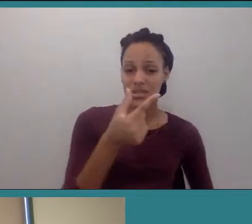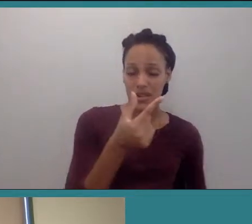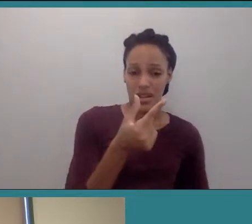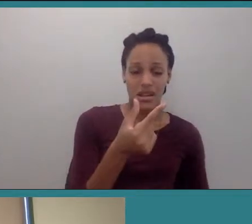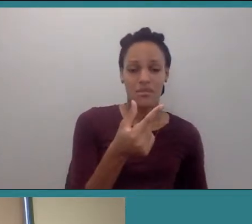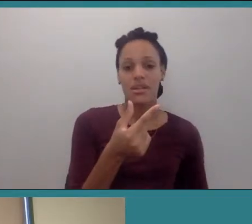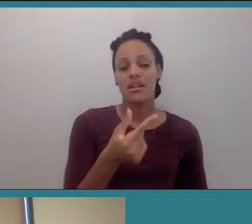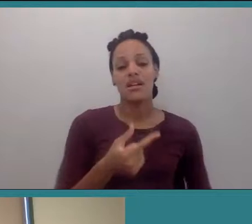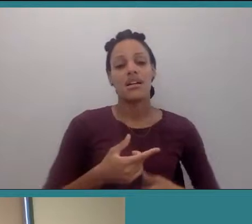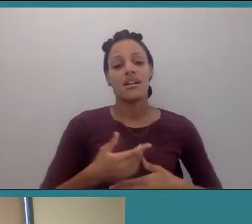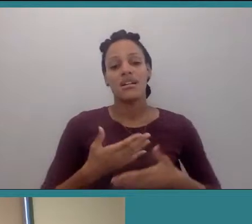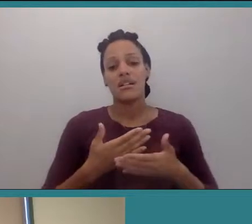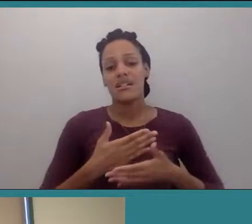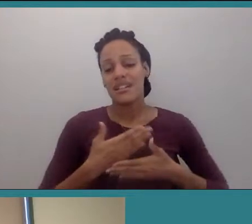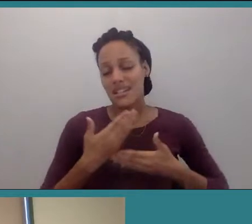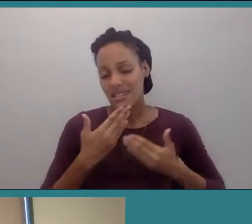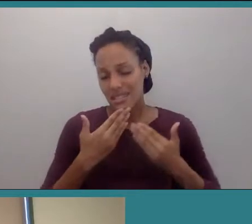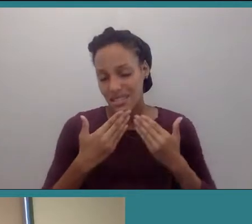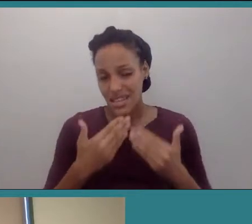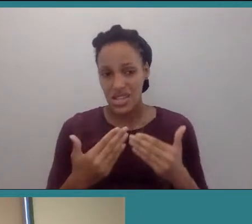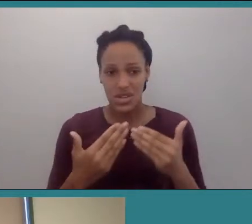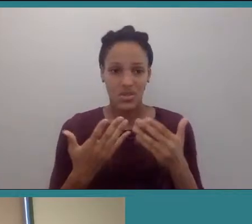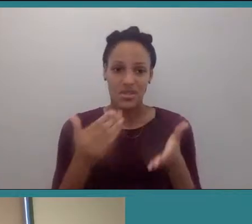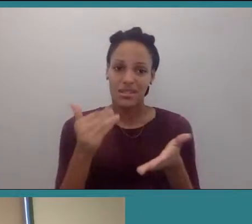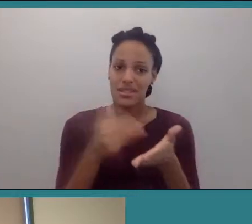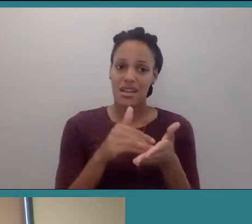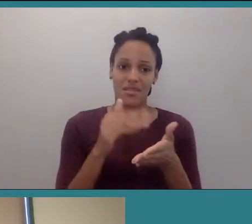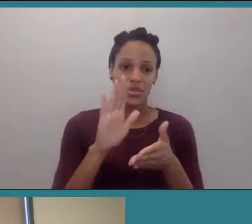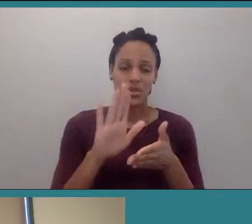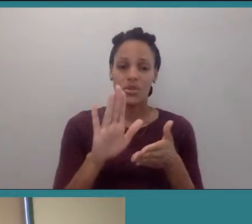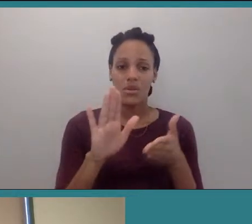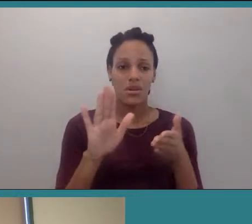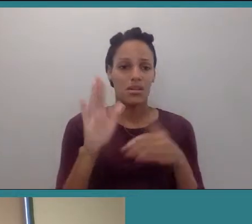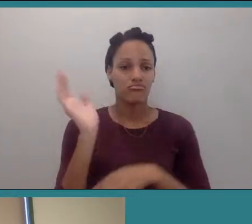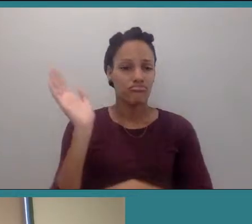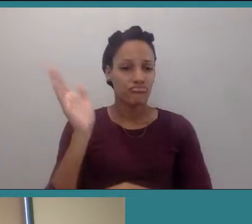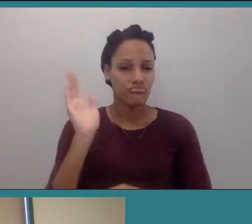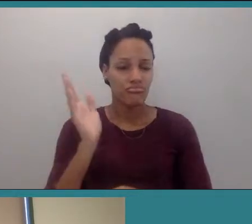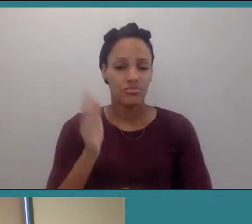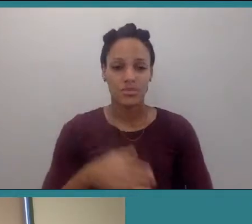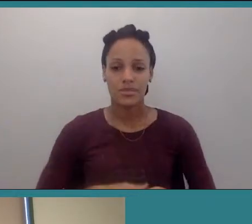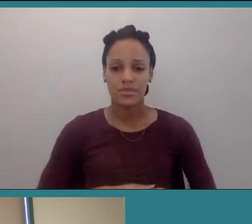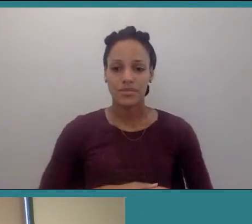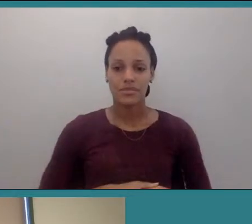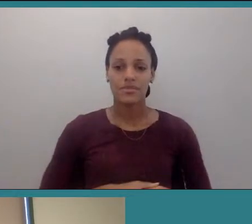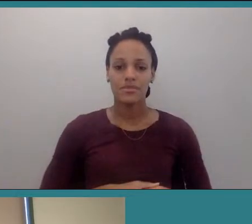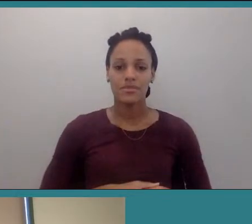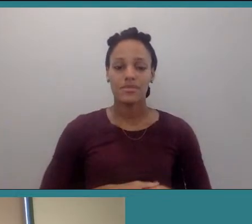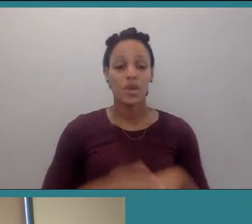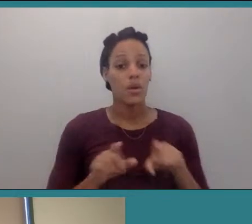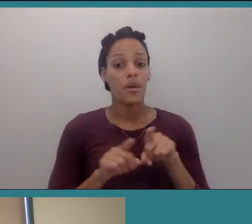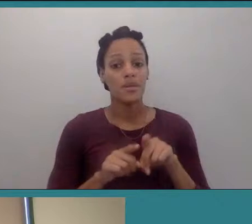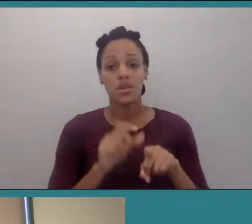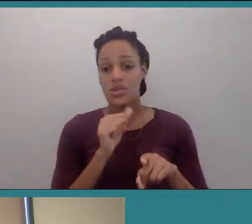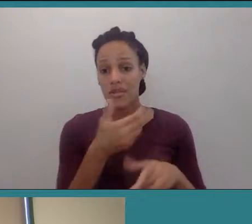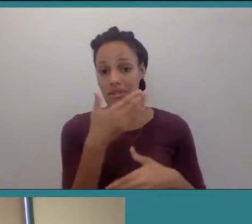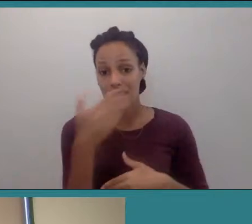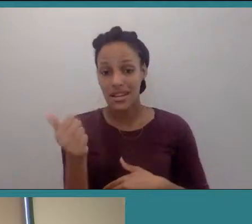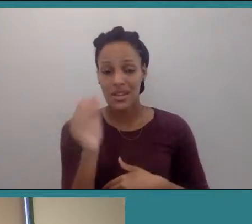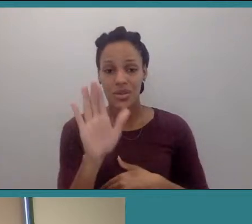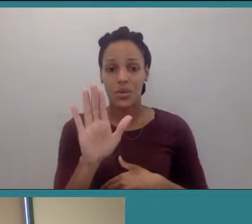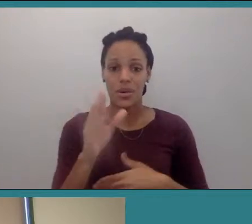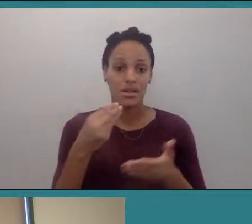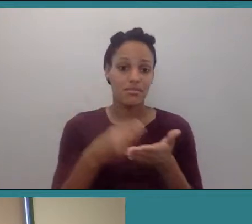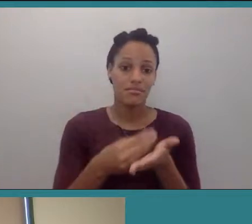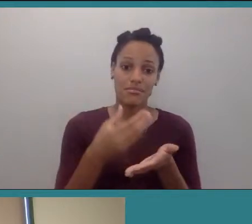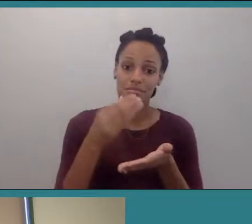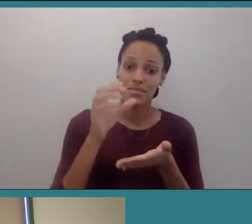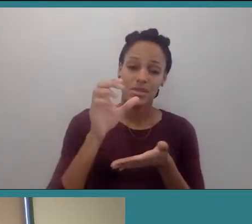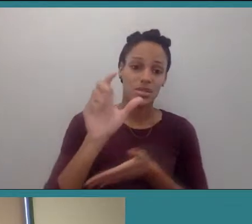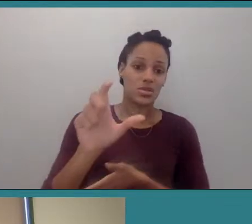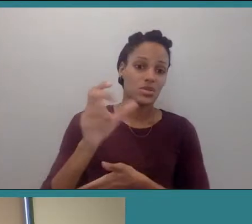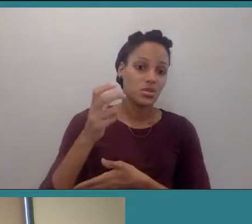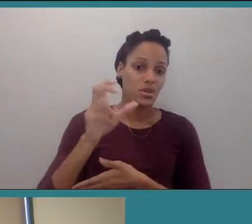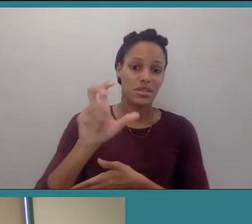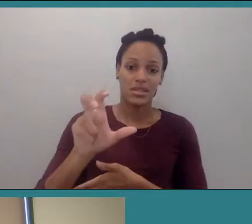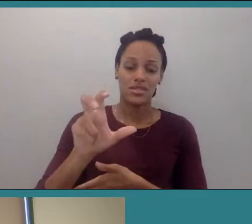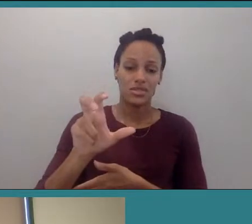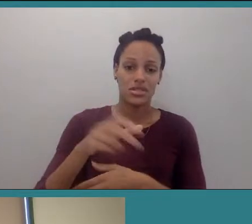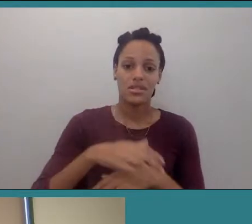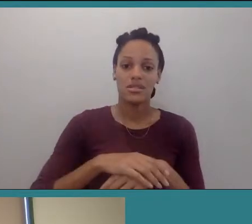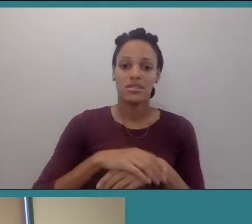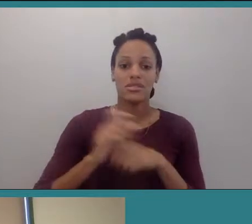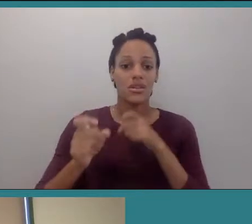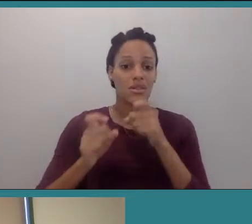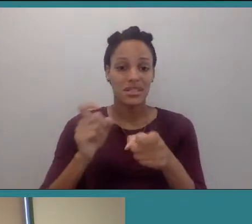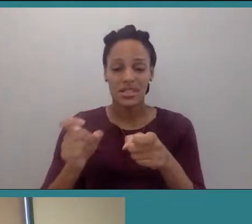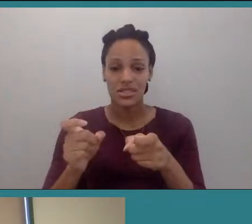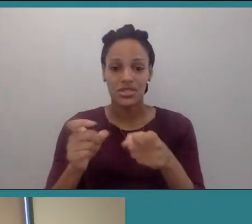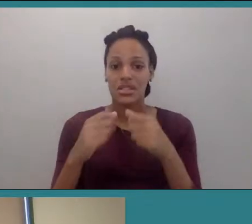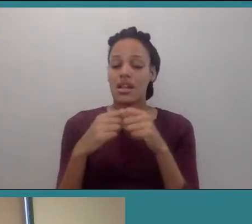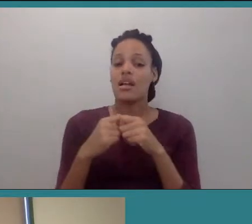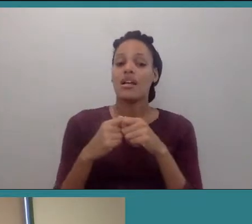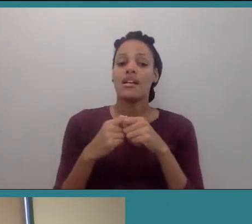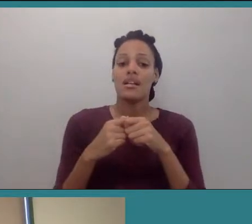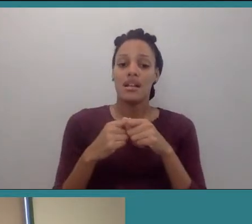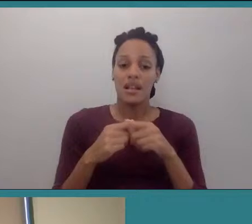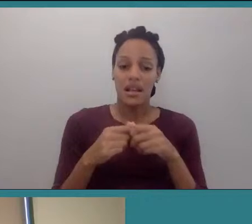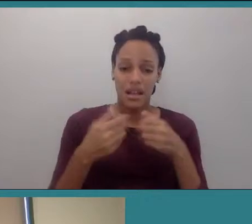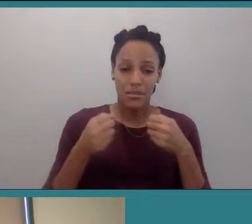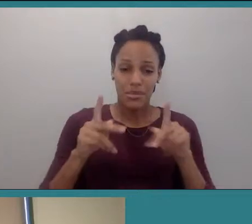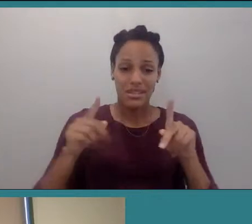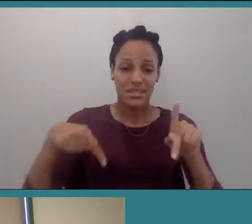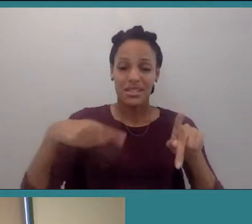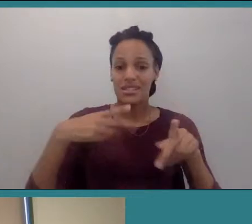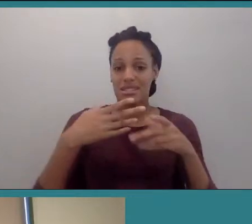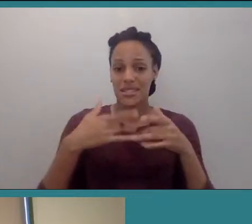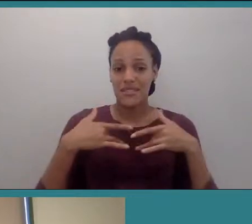much everyone.